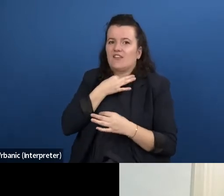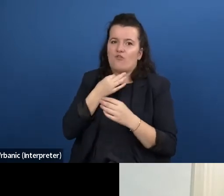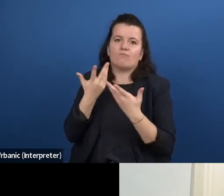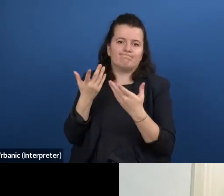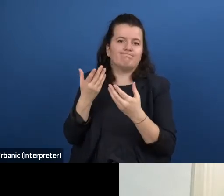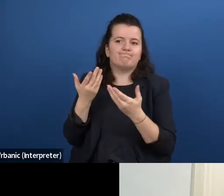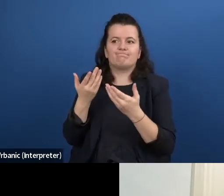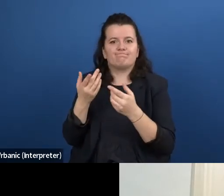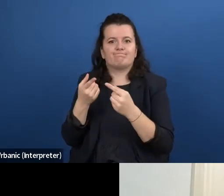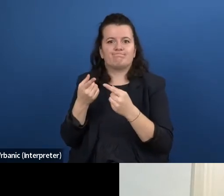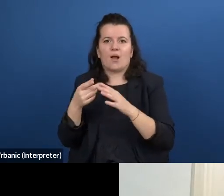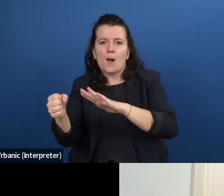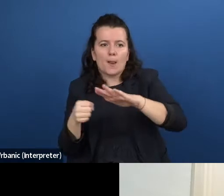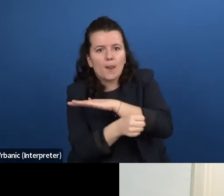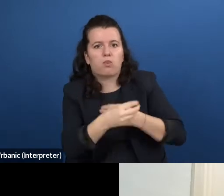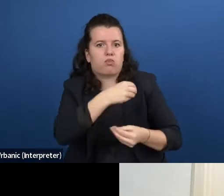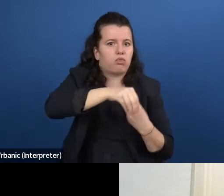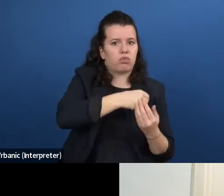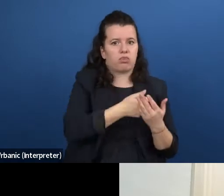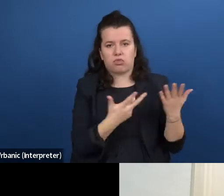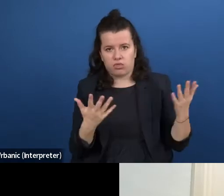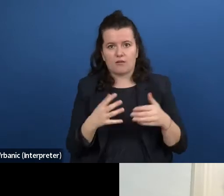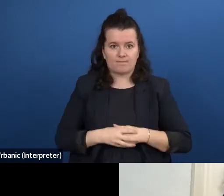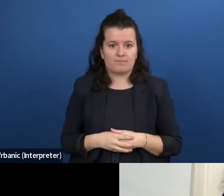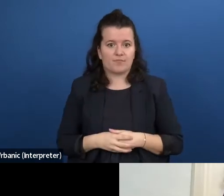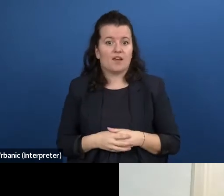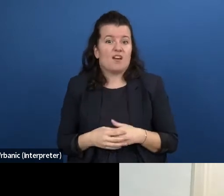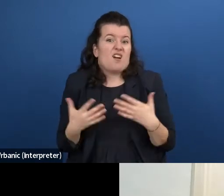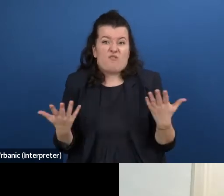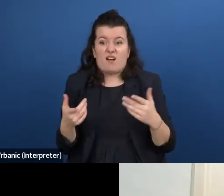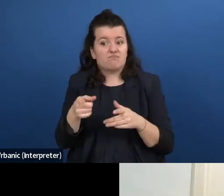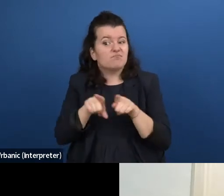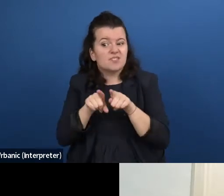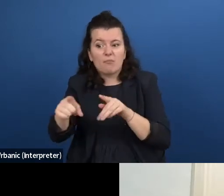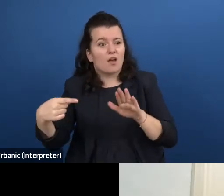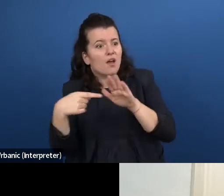Because of issues in accessing justice, they are at higher risk.